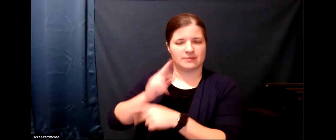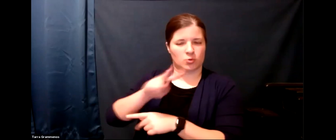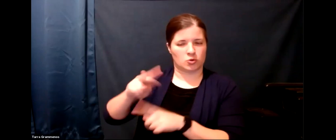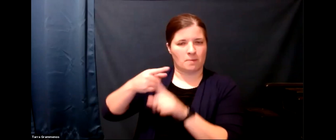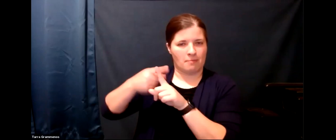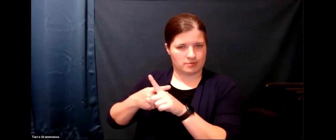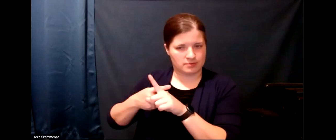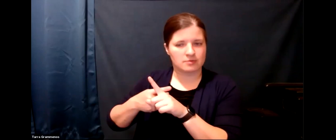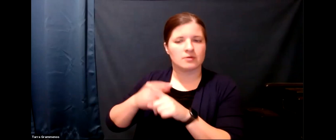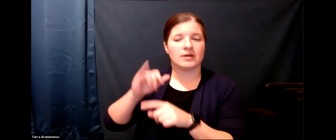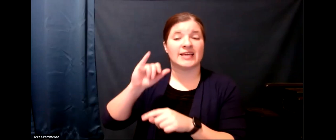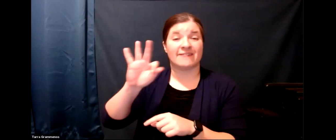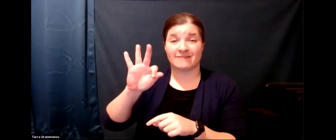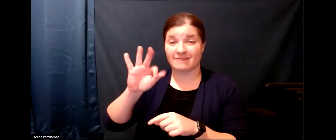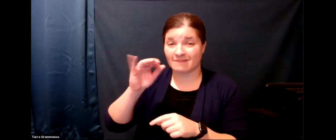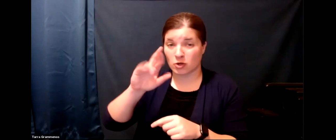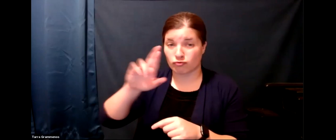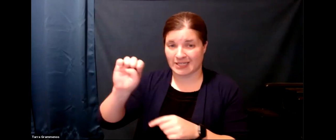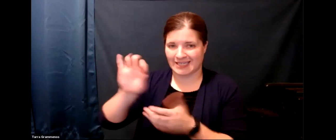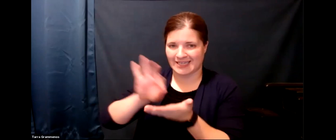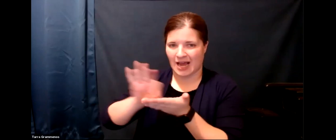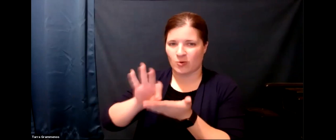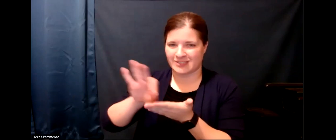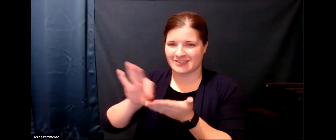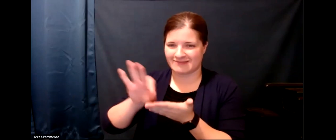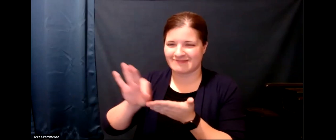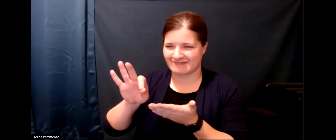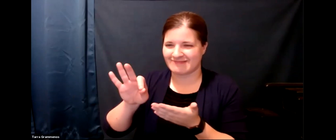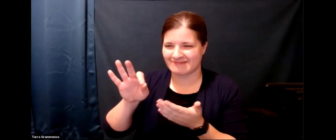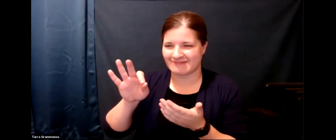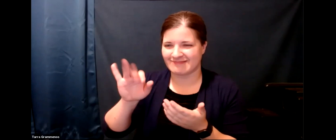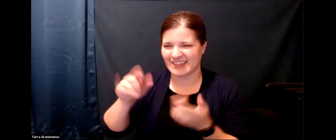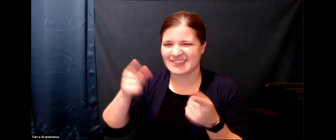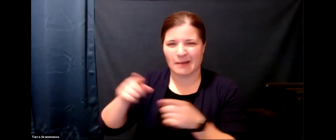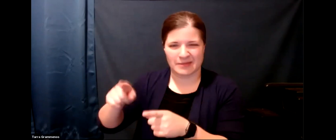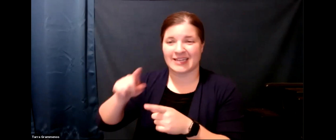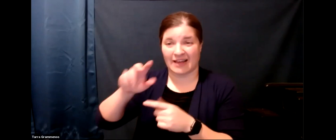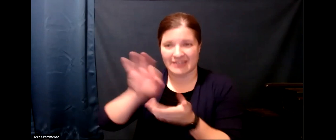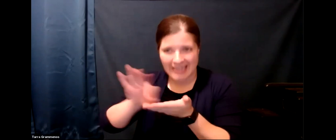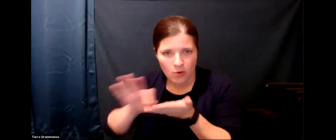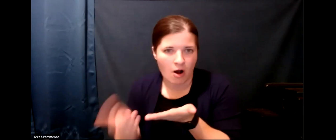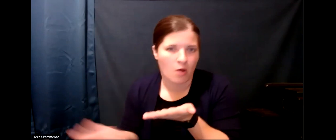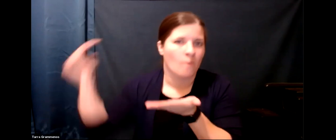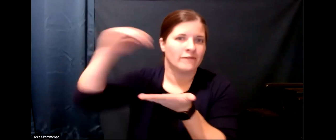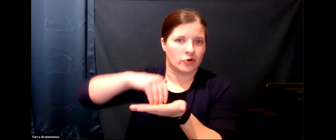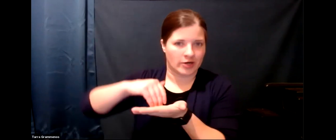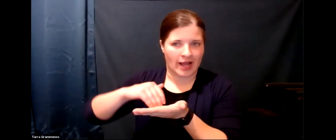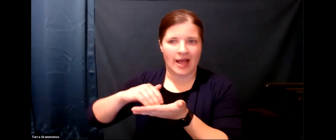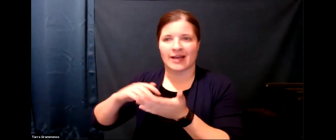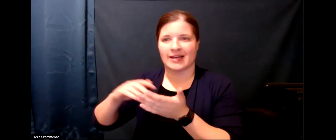in the case of recounts specifically. If we do need to bring all of our ballots out securely